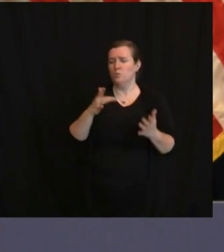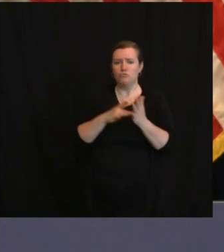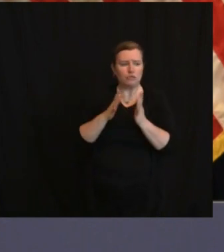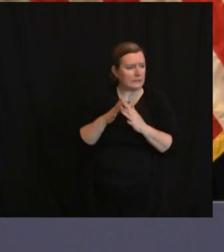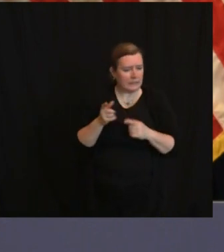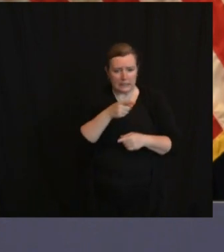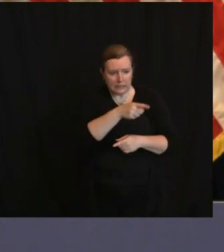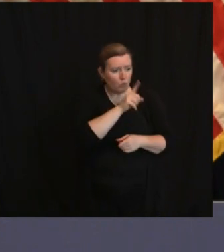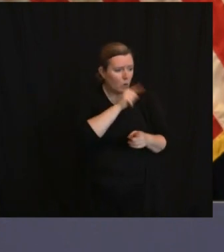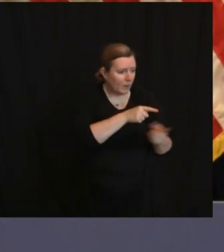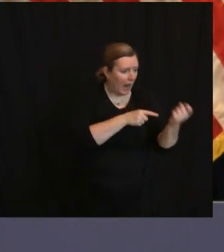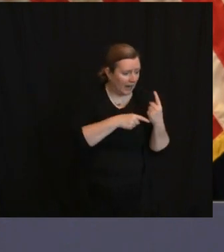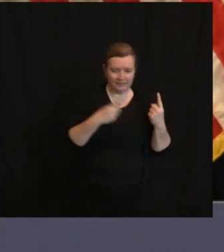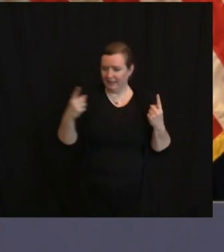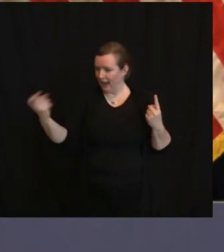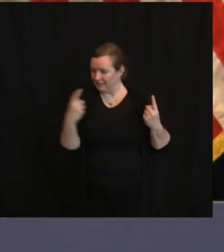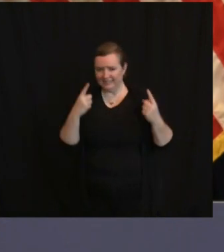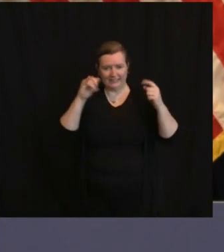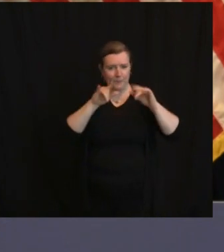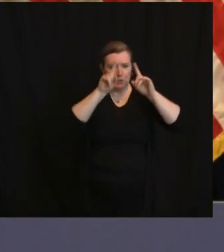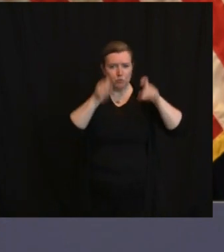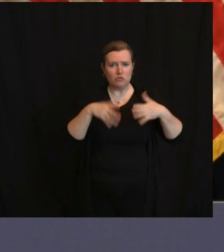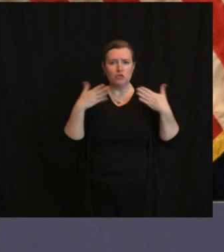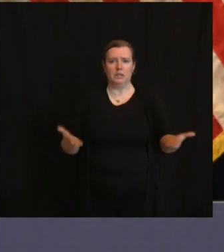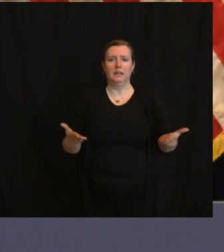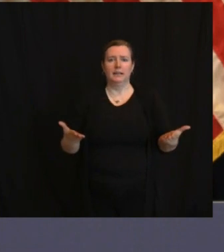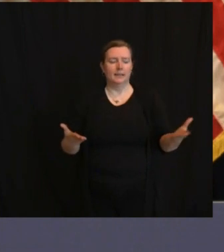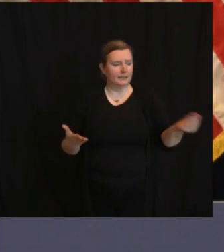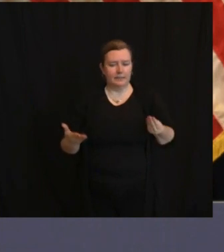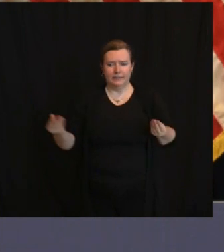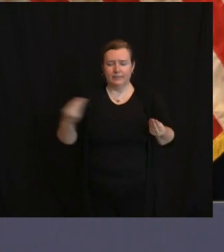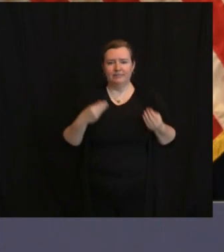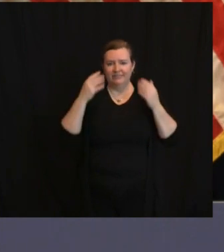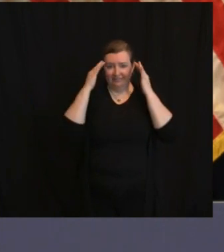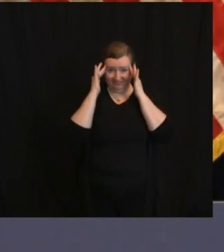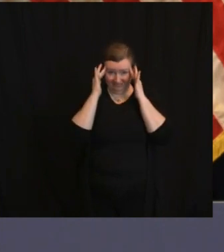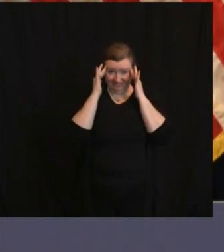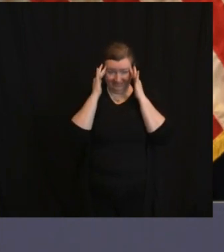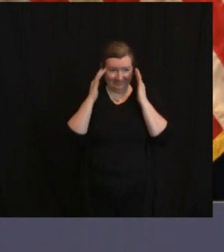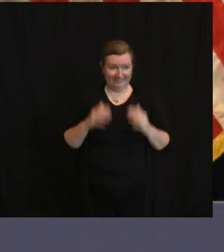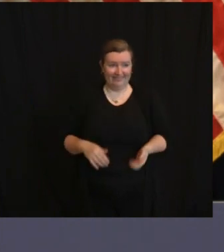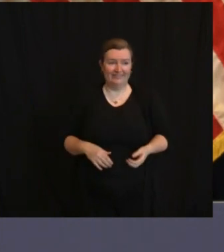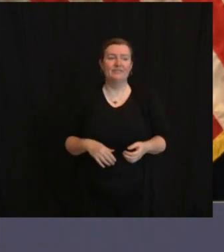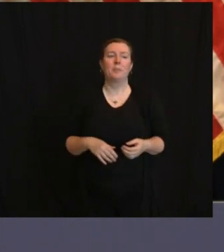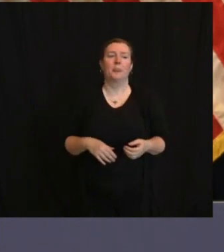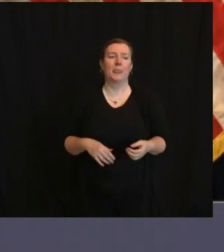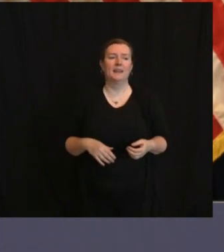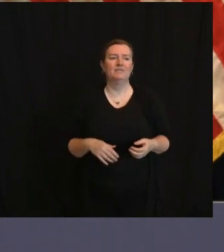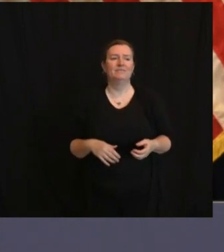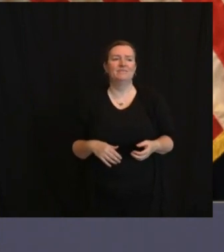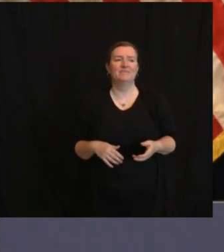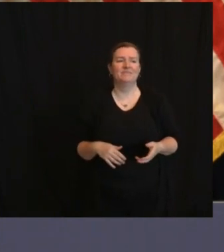WHY SPECIFICALLY GOLF COURSES ARE SOMETHING THAT YOU TARGETED? IS THAT IT? OH, JESUS. I HAVE NO INSIGHT ON BARNES AND